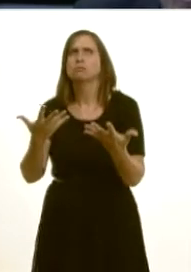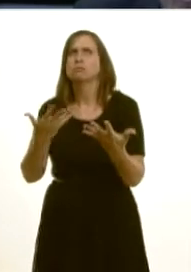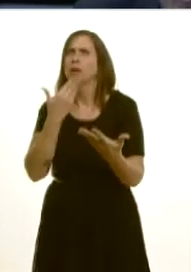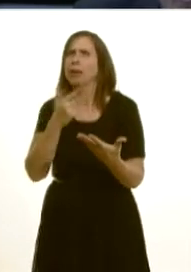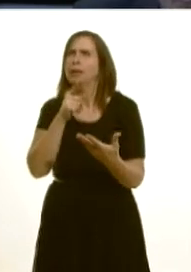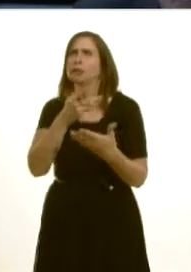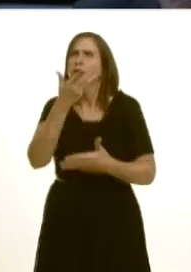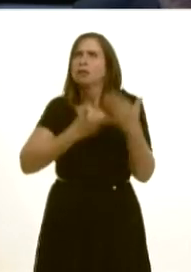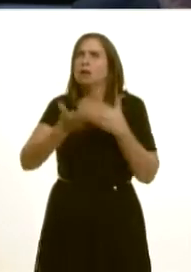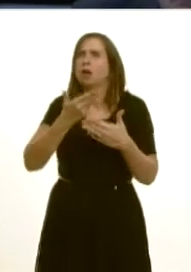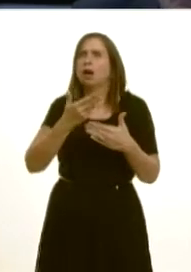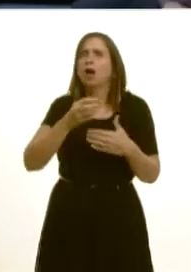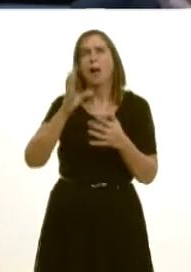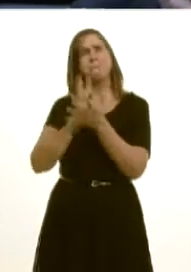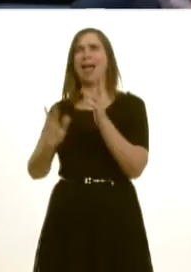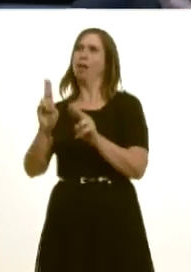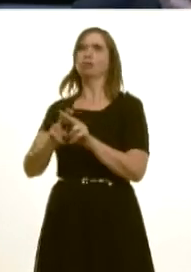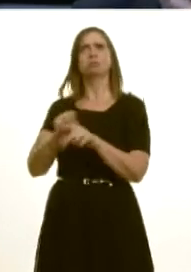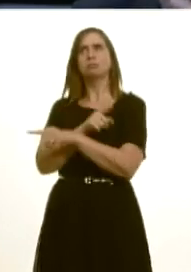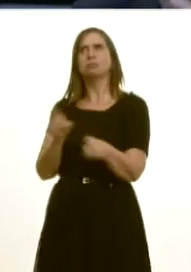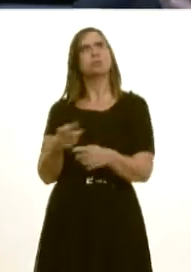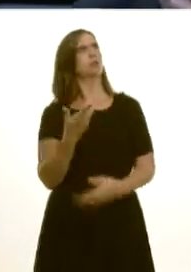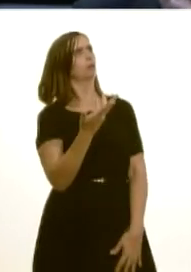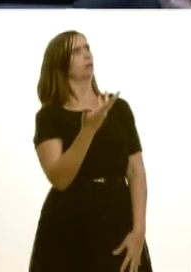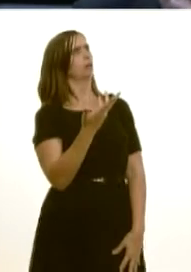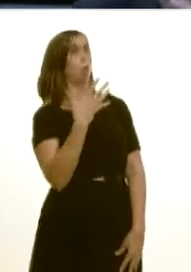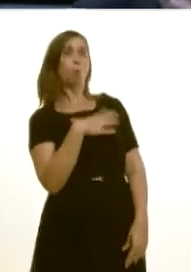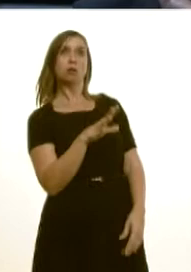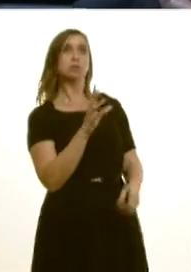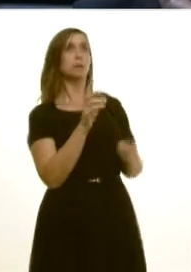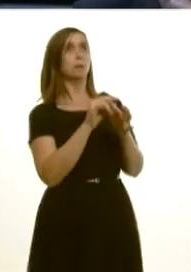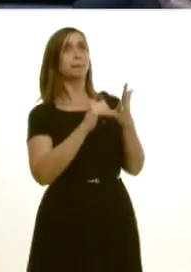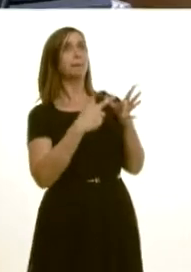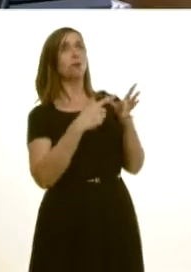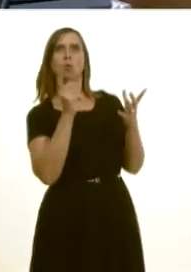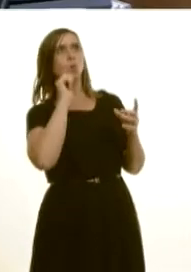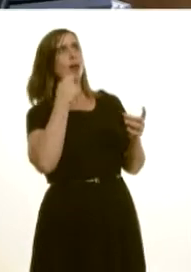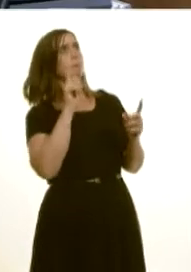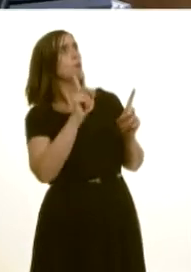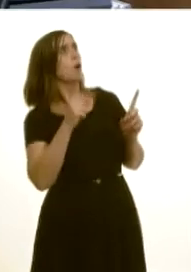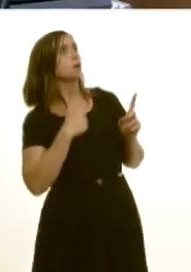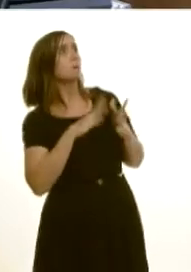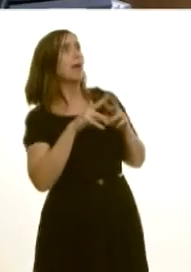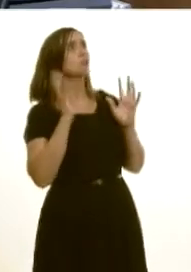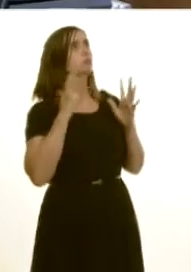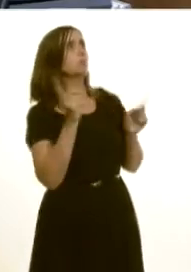what exactly parents can expect from Wales’s PISA results next year? Carwyn Jones: There are many things that they can expect. First, we have been working hard